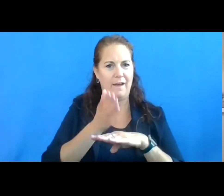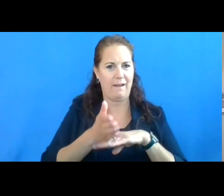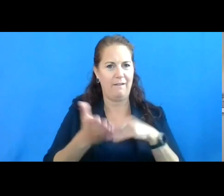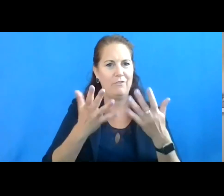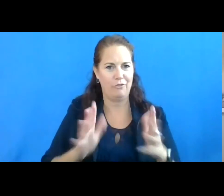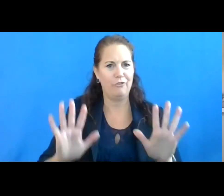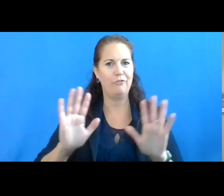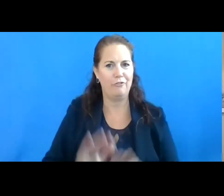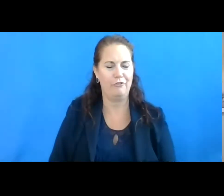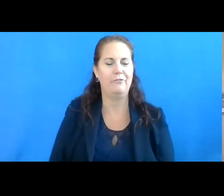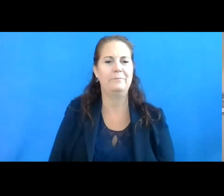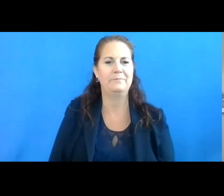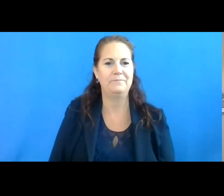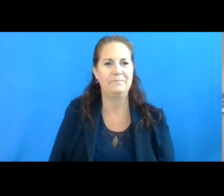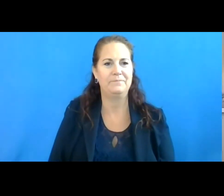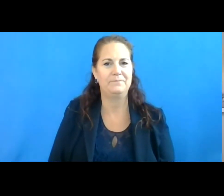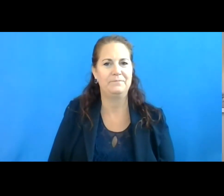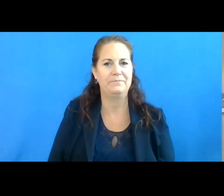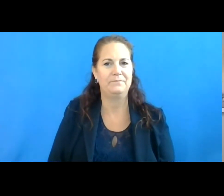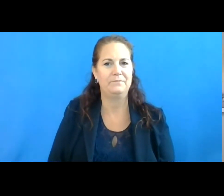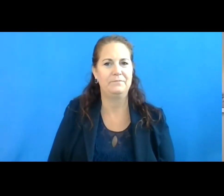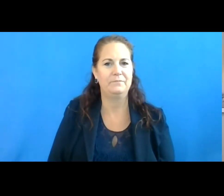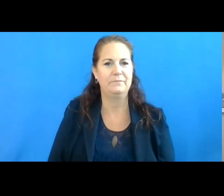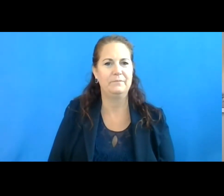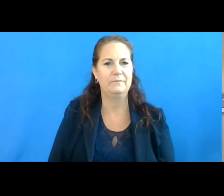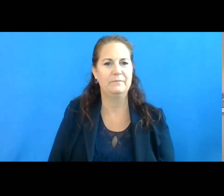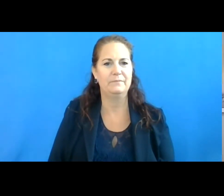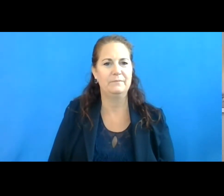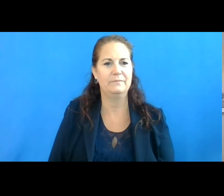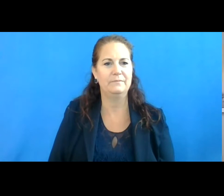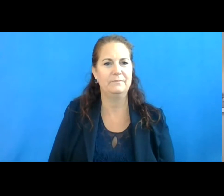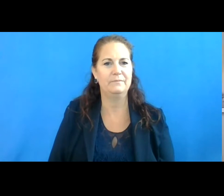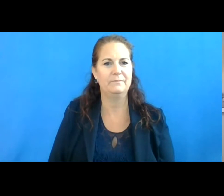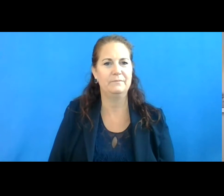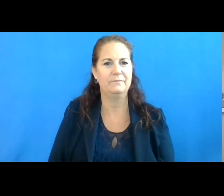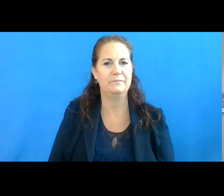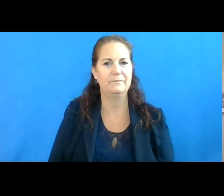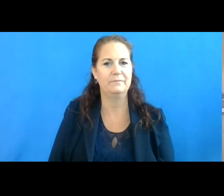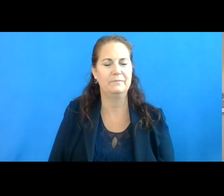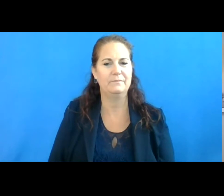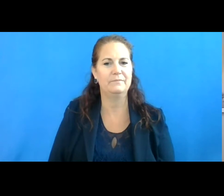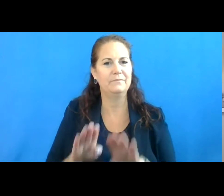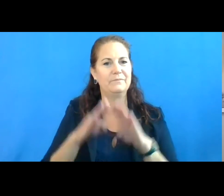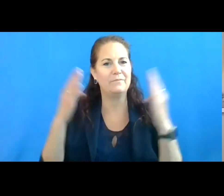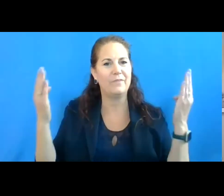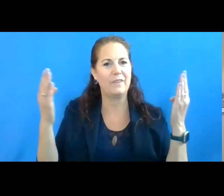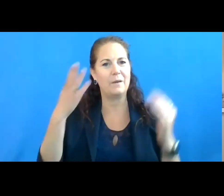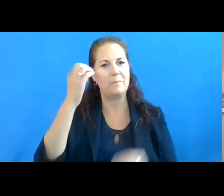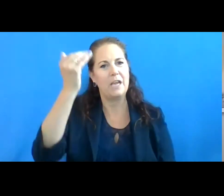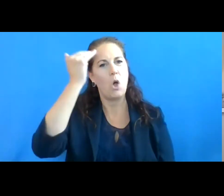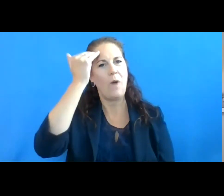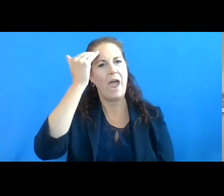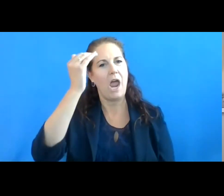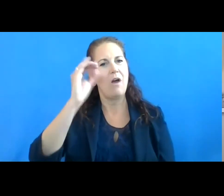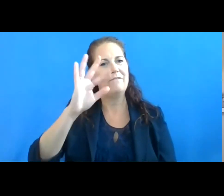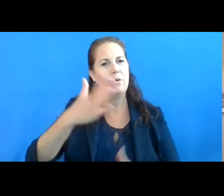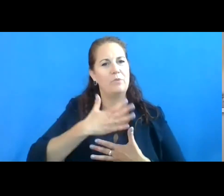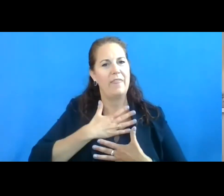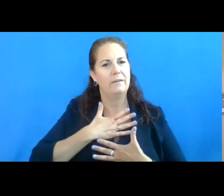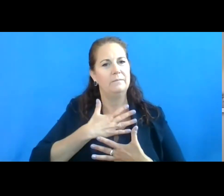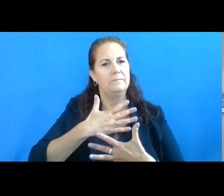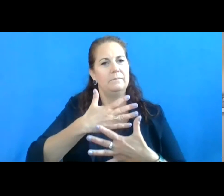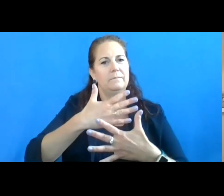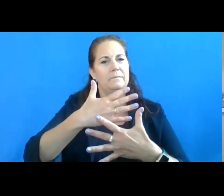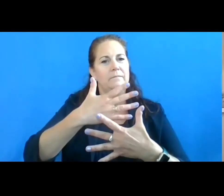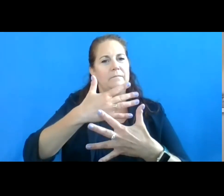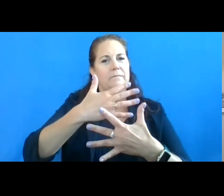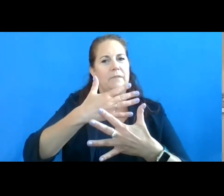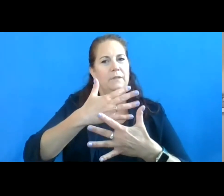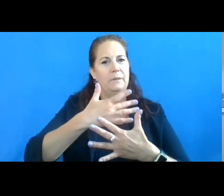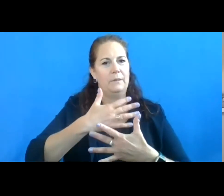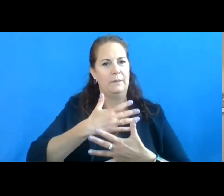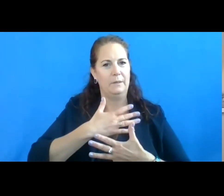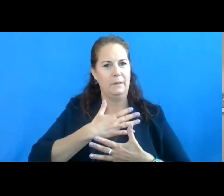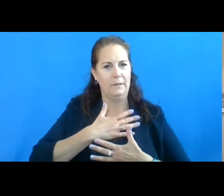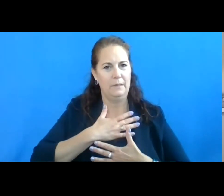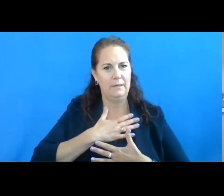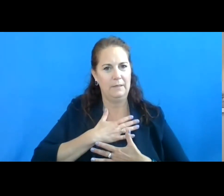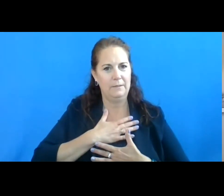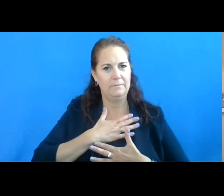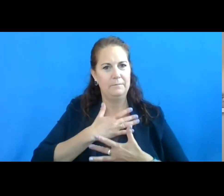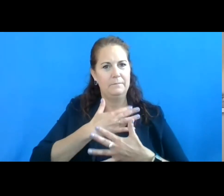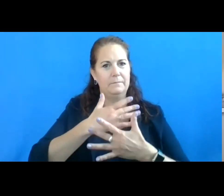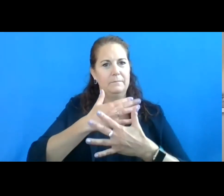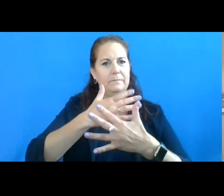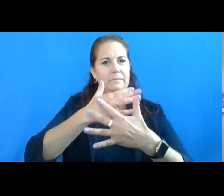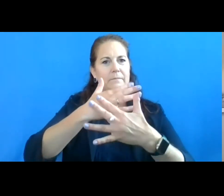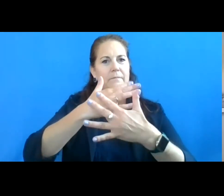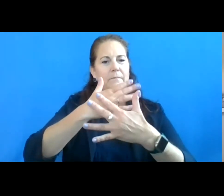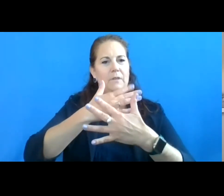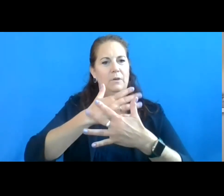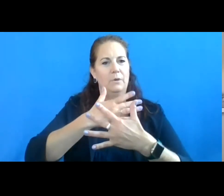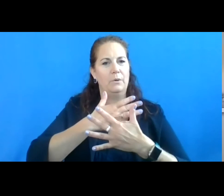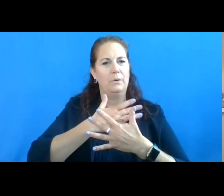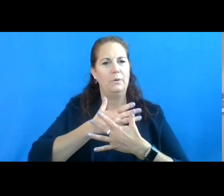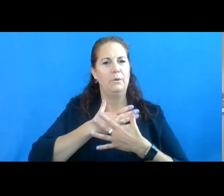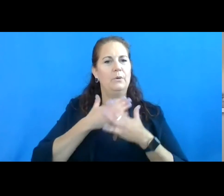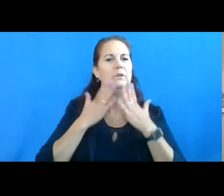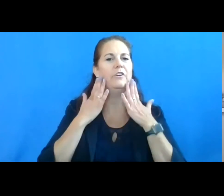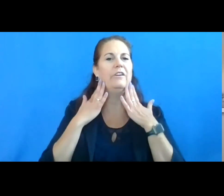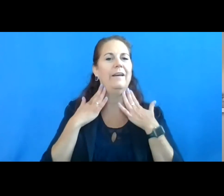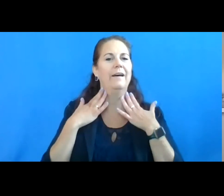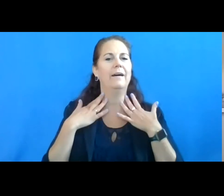First, being aware of your breath, your neck, your shoulders.